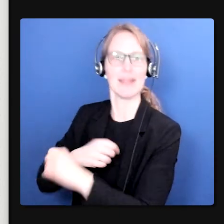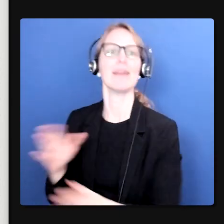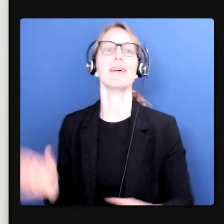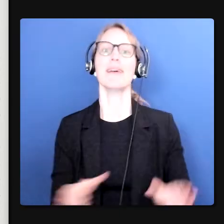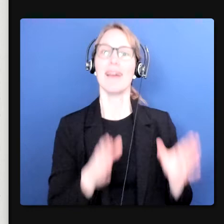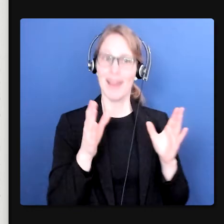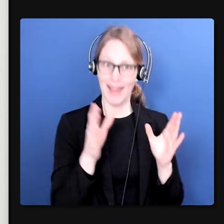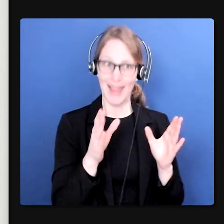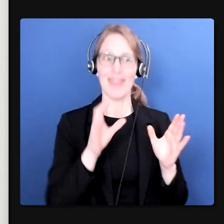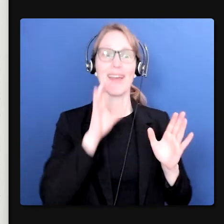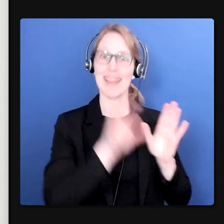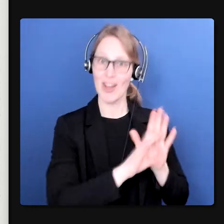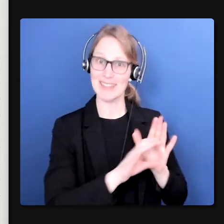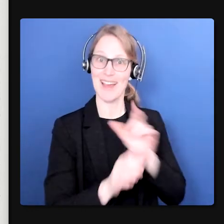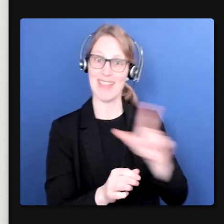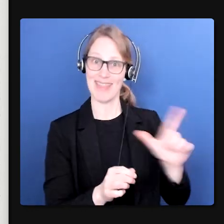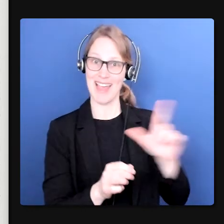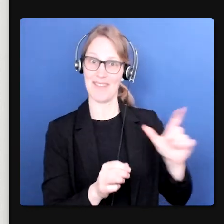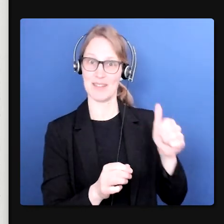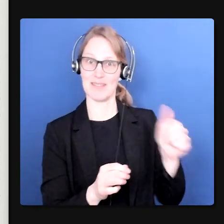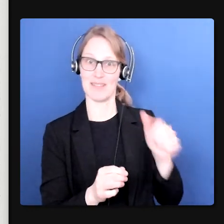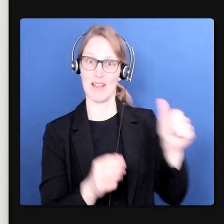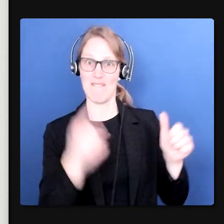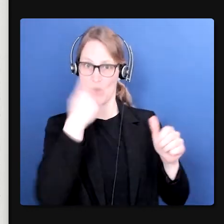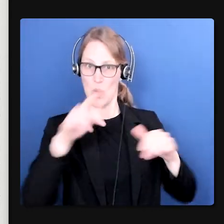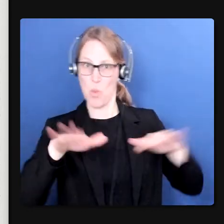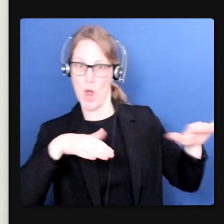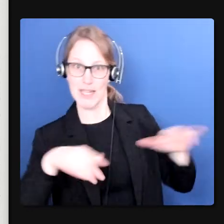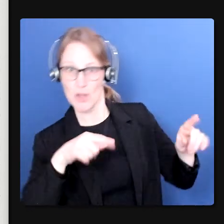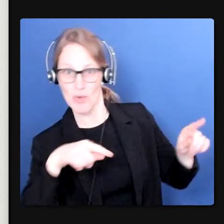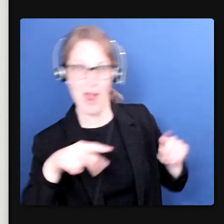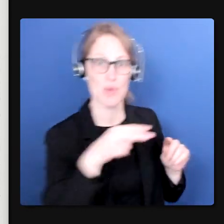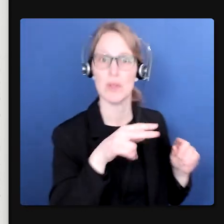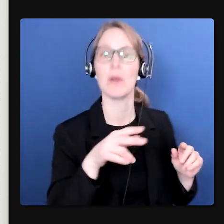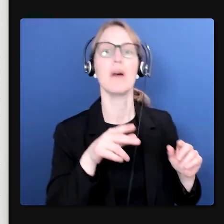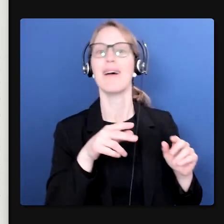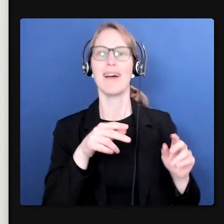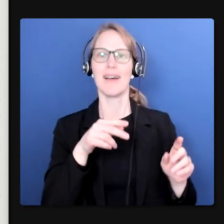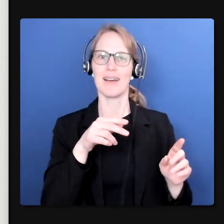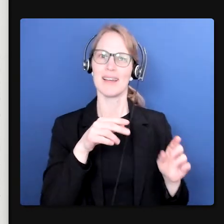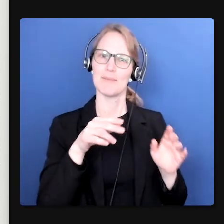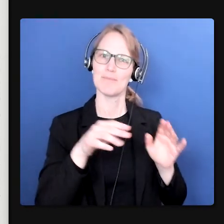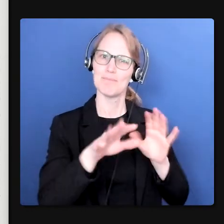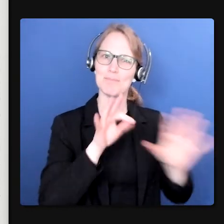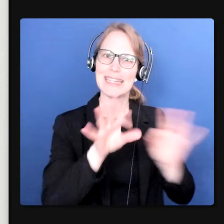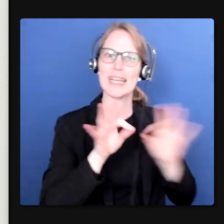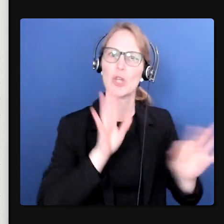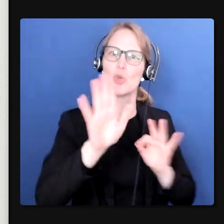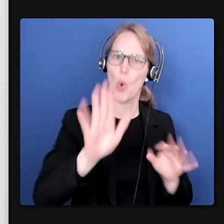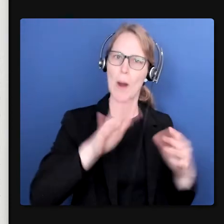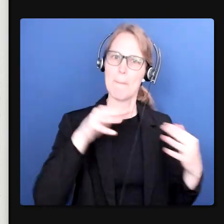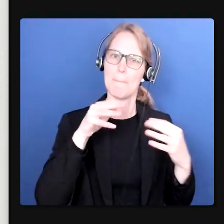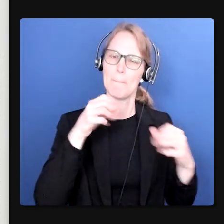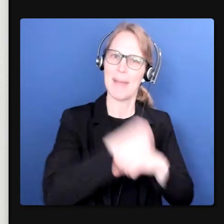The semantic icons have changed again, the left stick no longer being used for walking around, but instead, navigating your choices in battle.